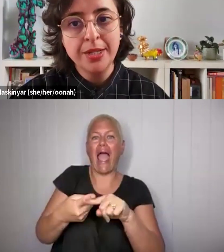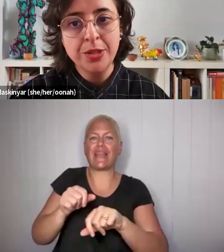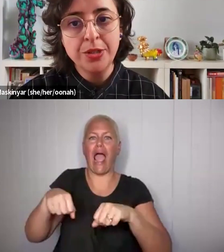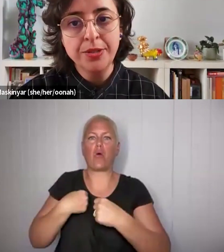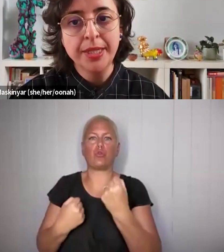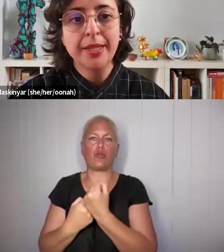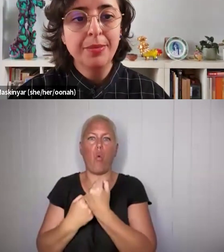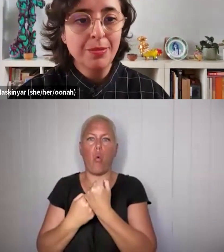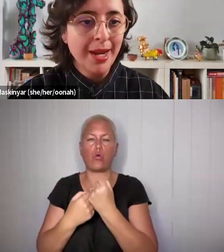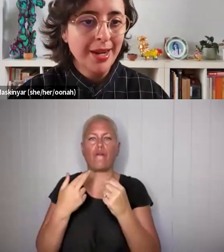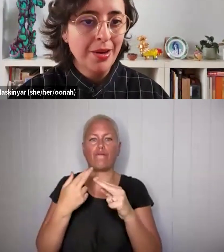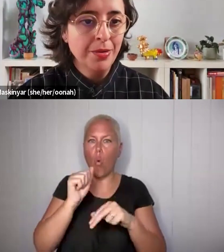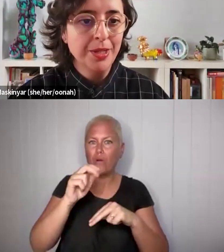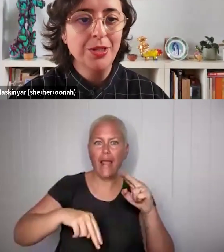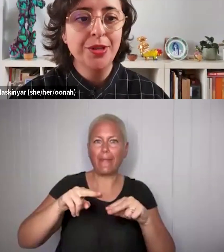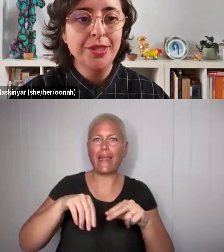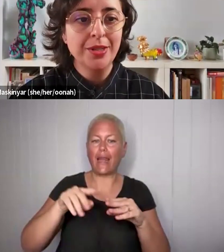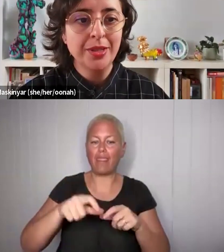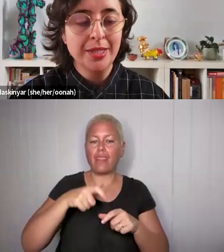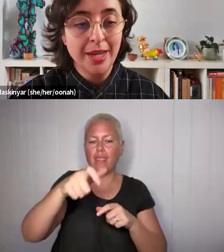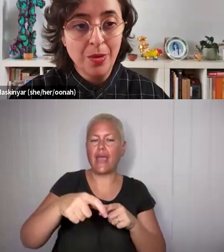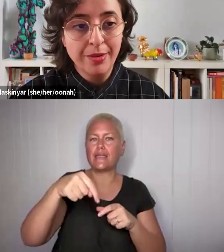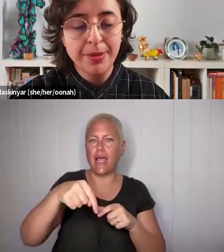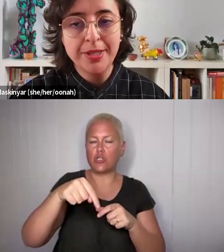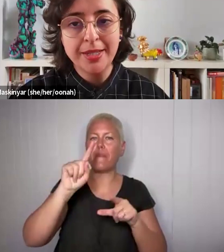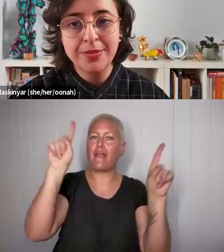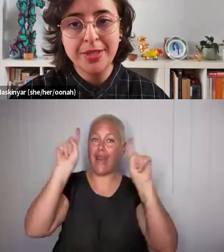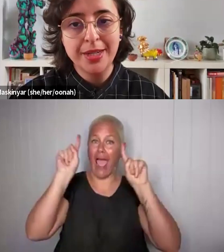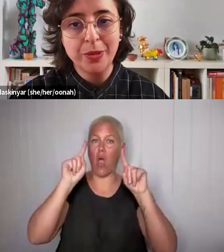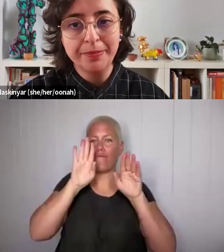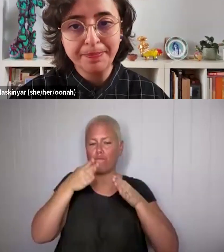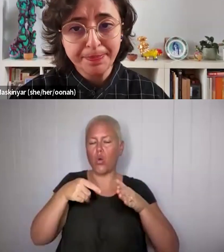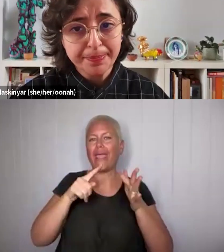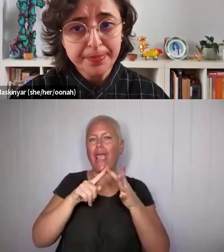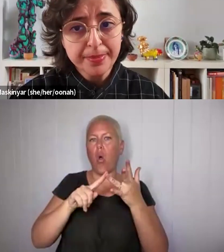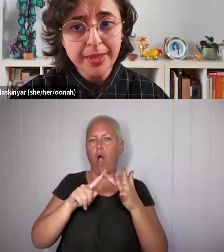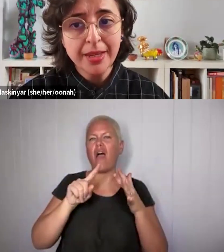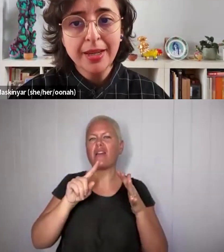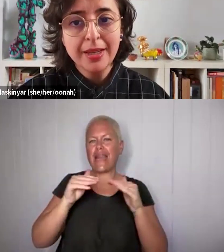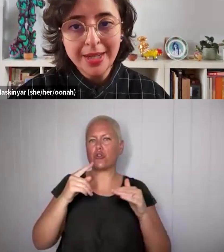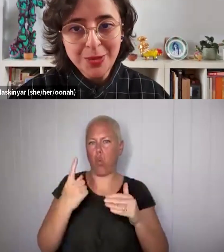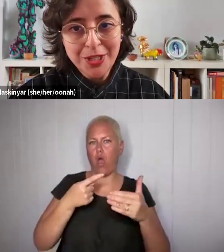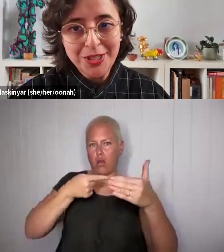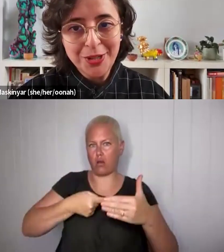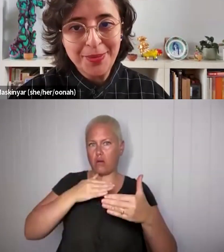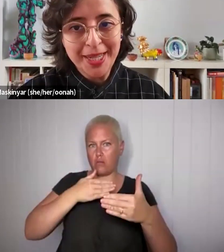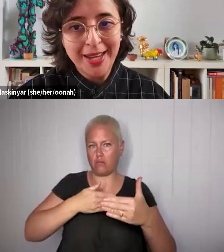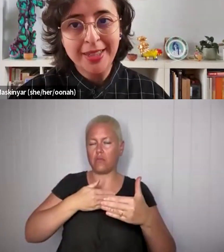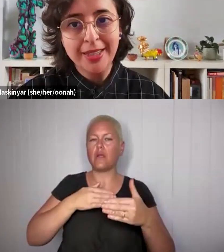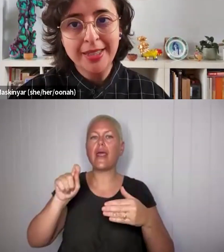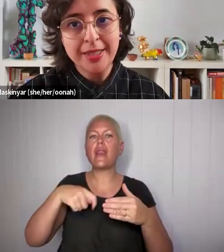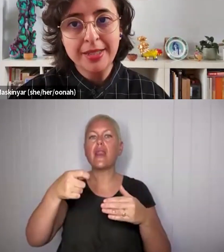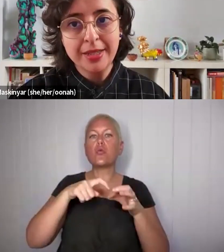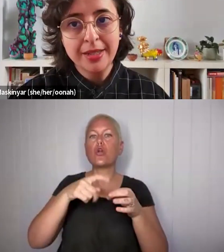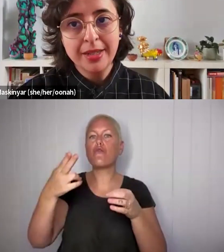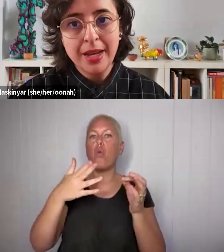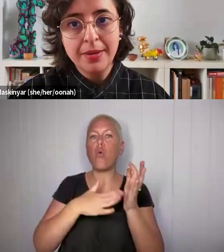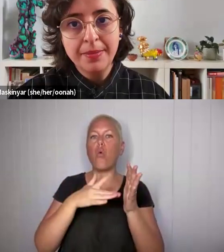stage II. But right now, we are focusing on this EOI for stage I. Next question to you Mikala is,